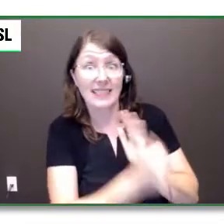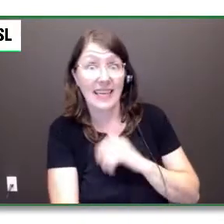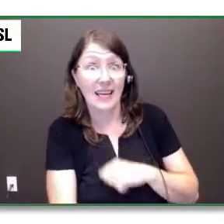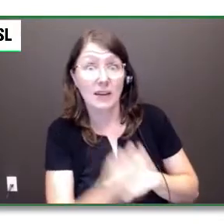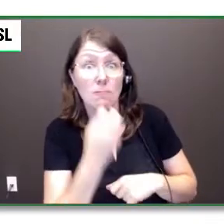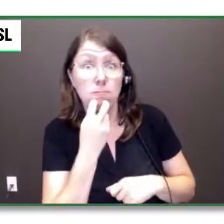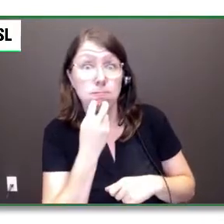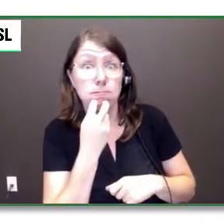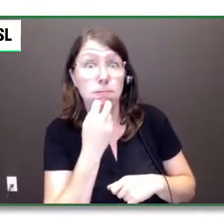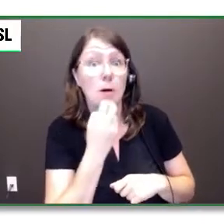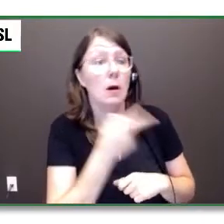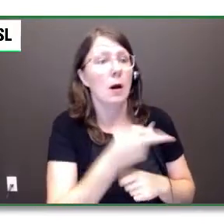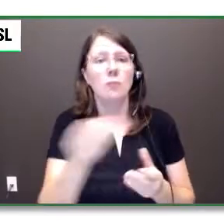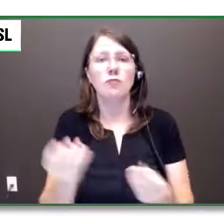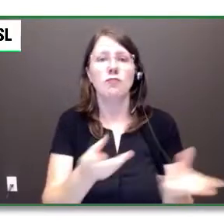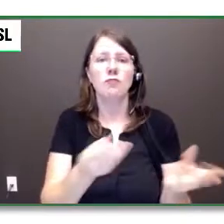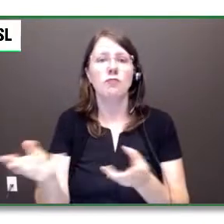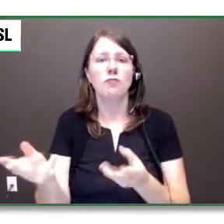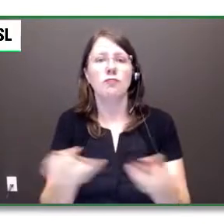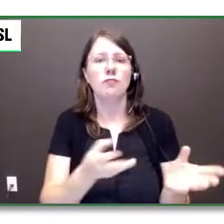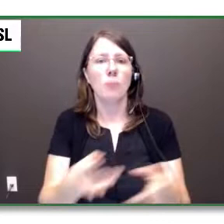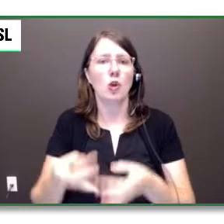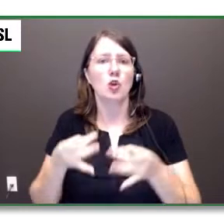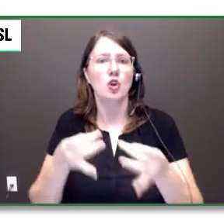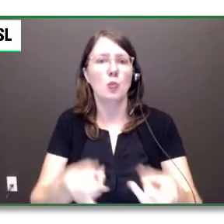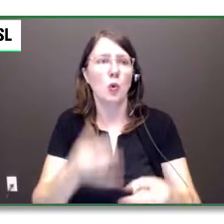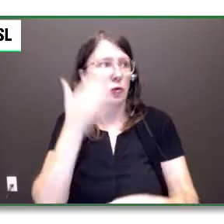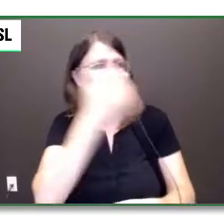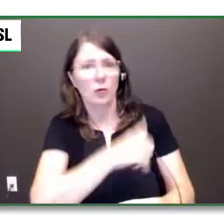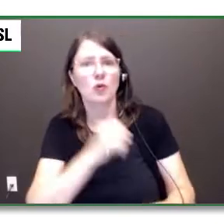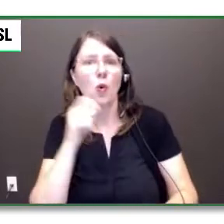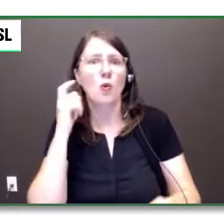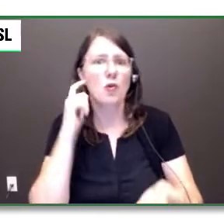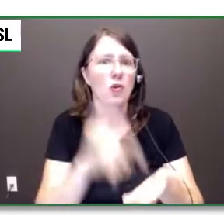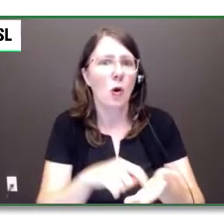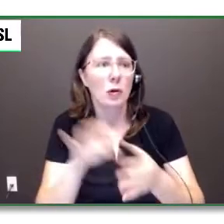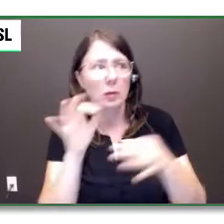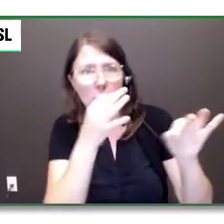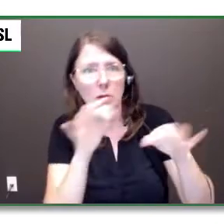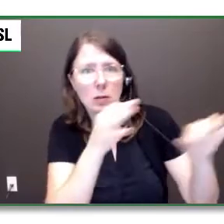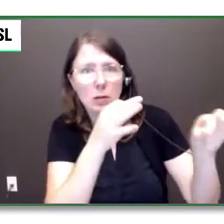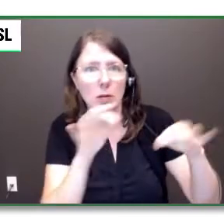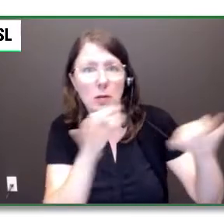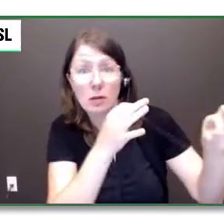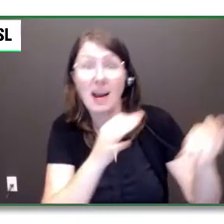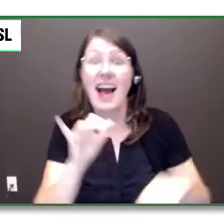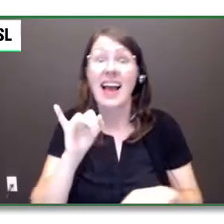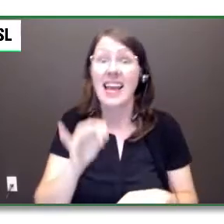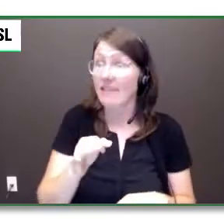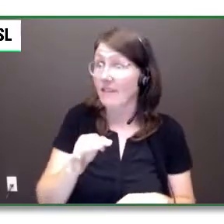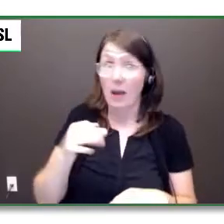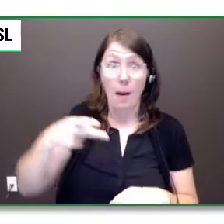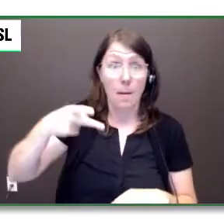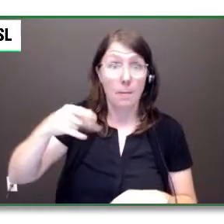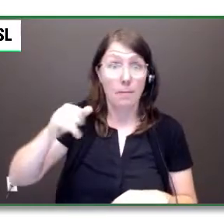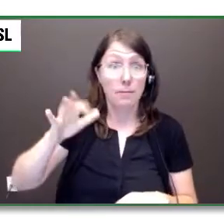park experience is a a great park experience is one where you don't actually um notice the accessibility.